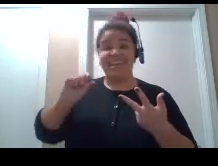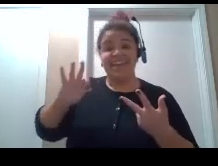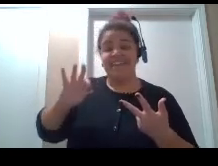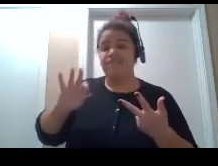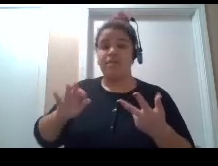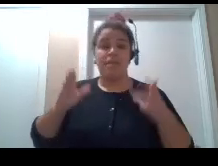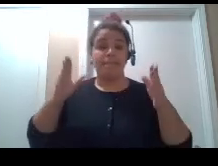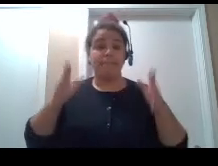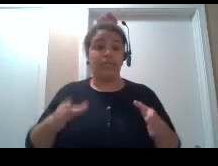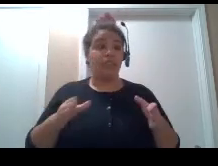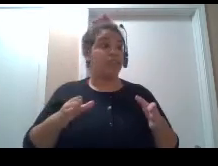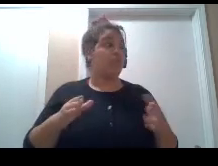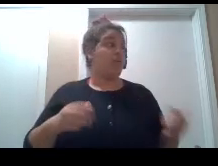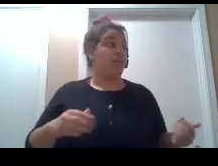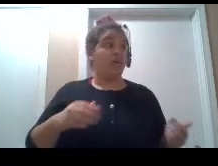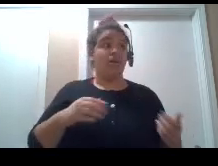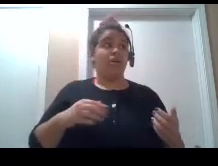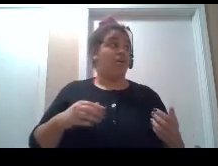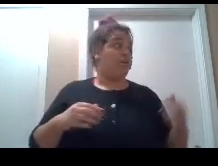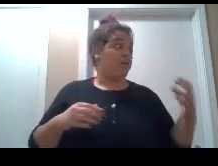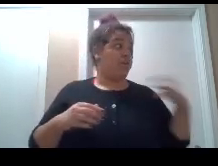Counselor if the candidate receives a job offer.